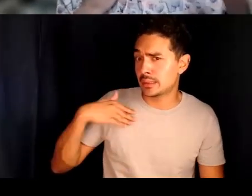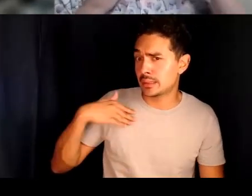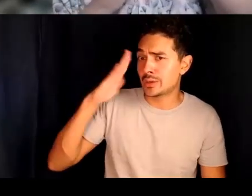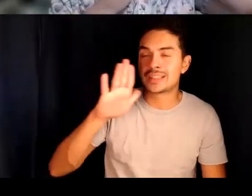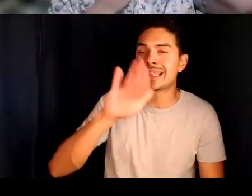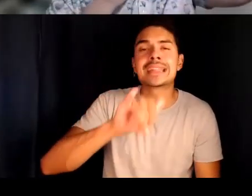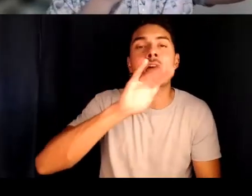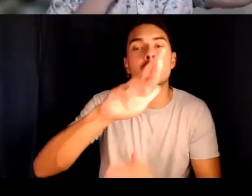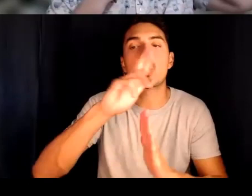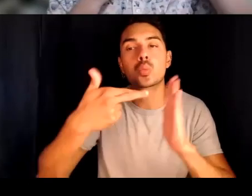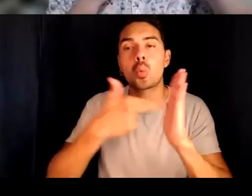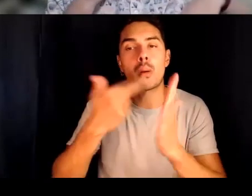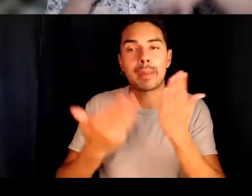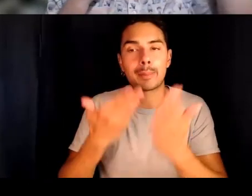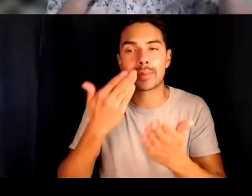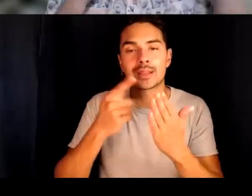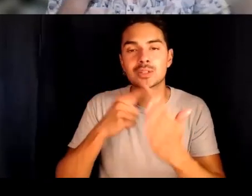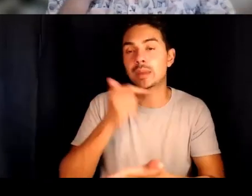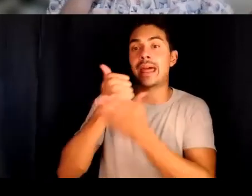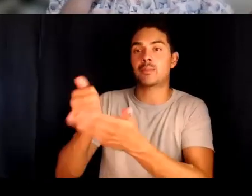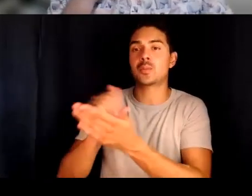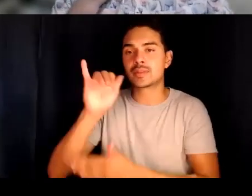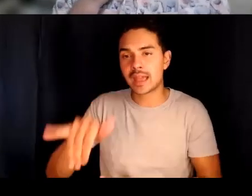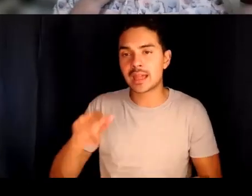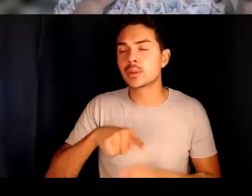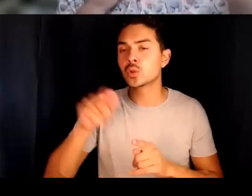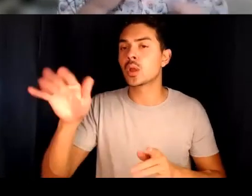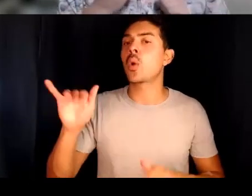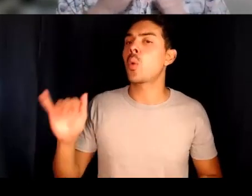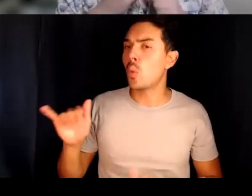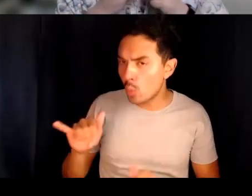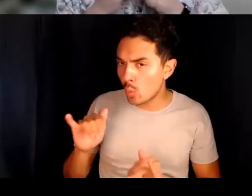to help people with that, but you can help them connect with folks